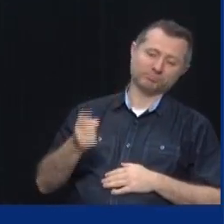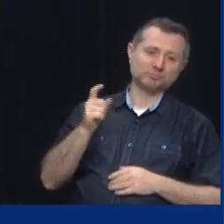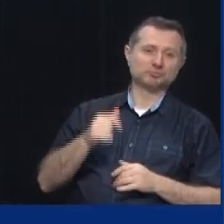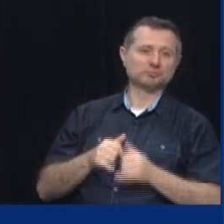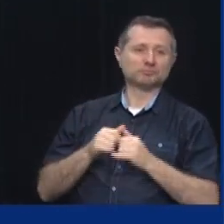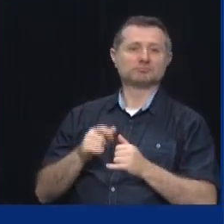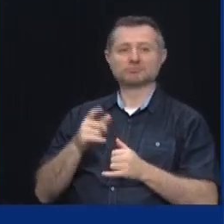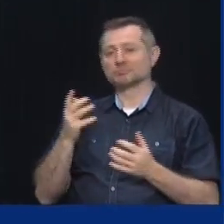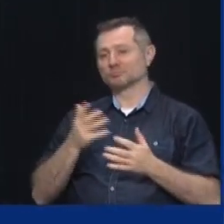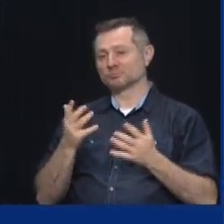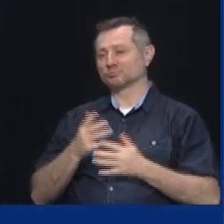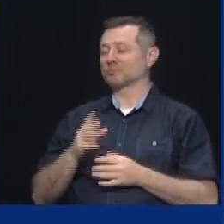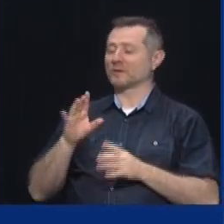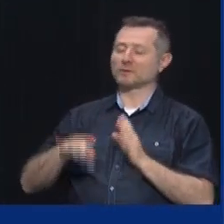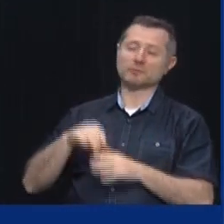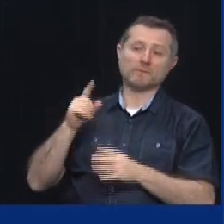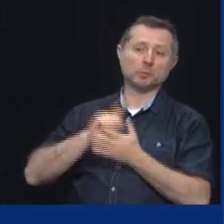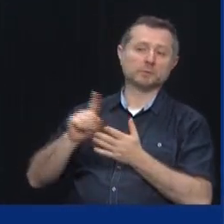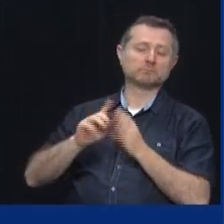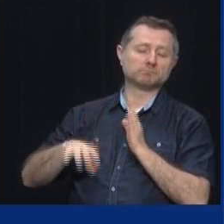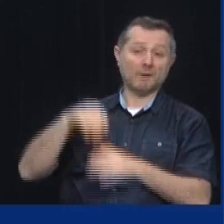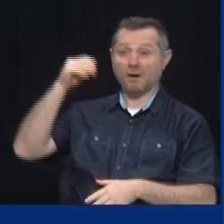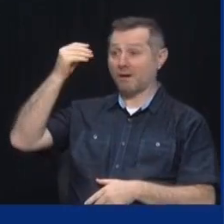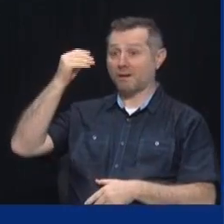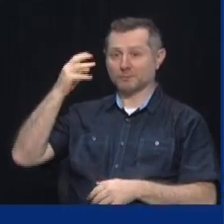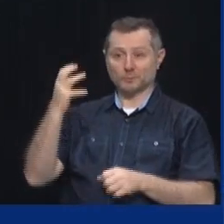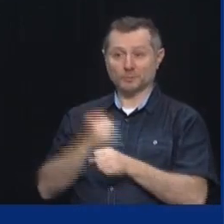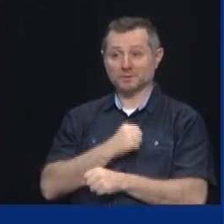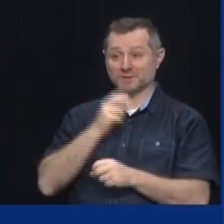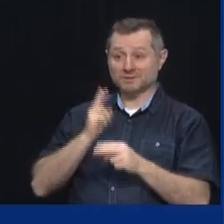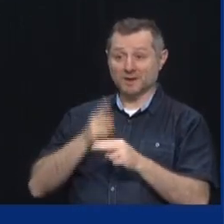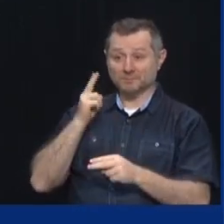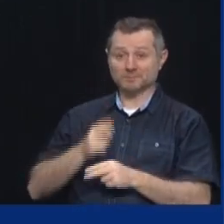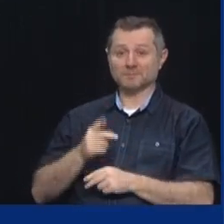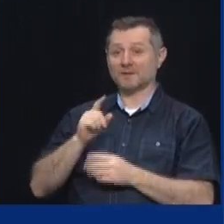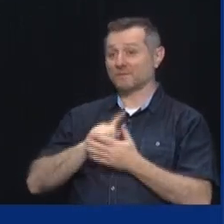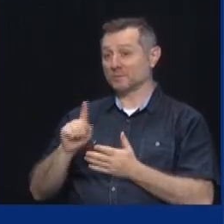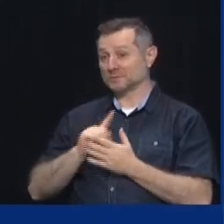12 TO 17-YEAR-OLDS WHO COME AND GET A VACCINE, THEY ARE ELIGIBLE